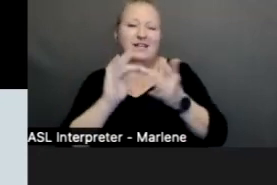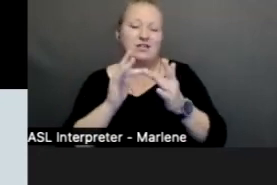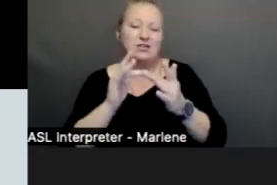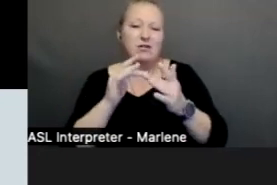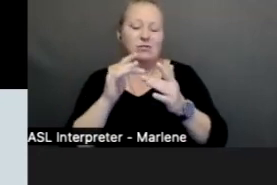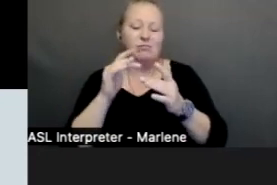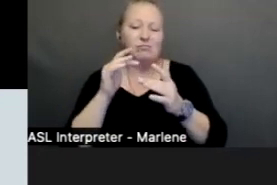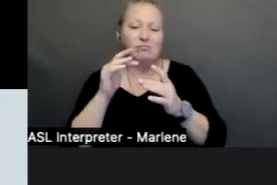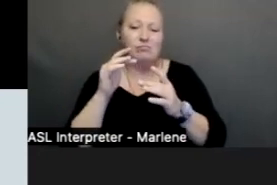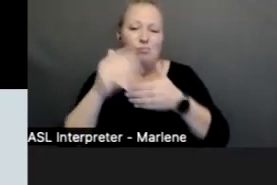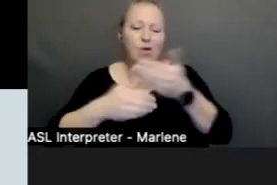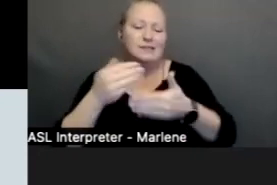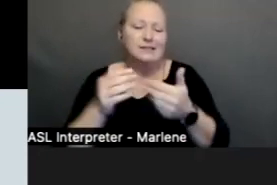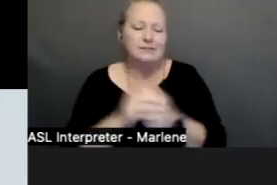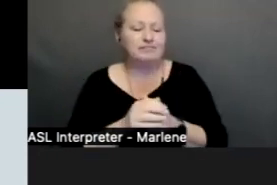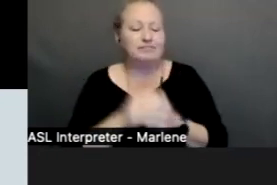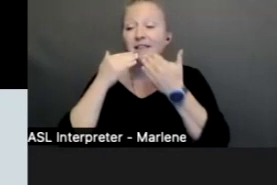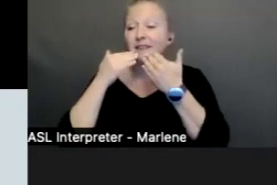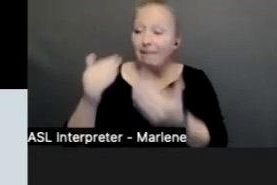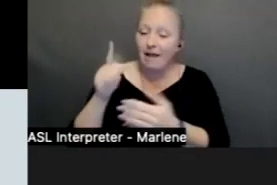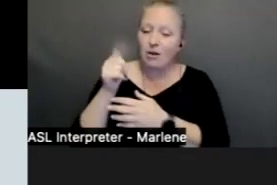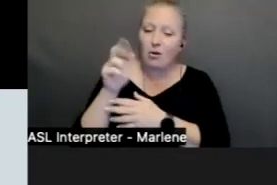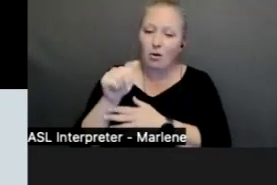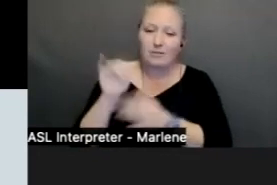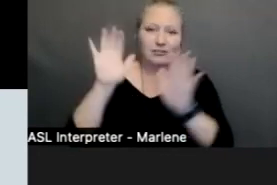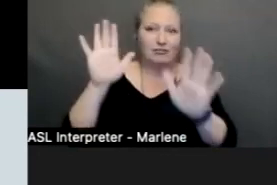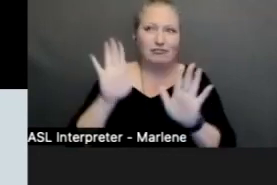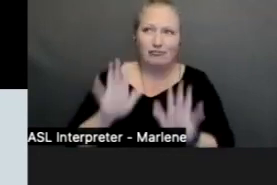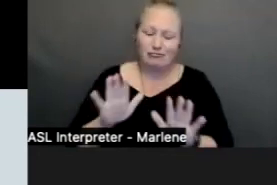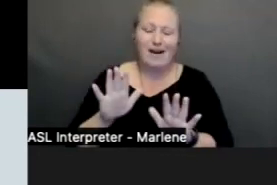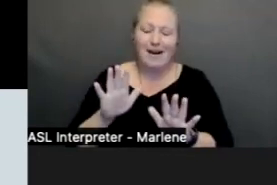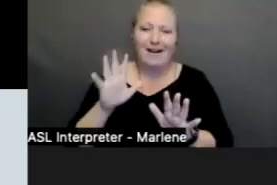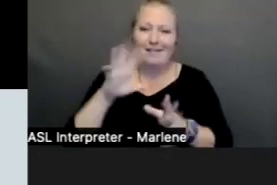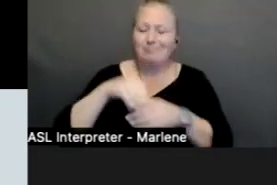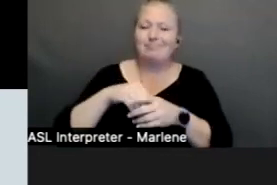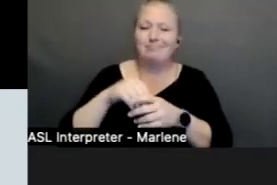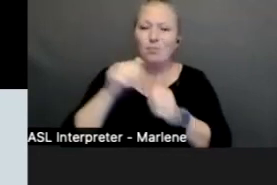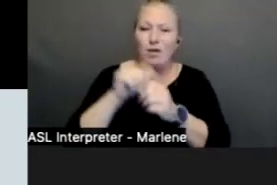Thanks, Laura. Yeah, it's great panel to be on here with Phil and Sade and Augustine,